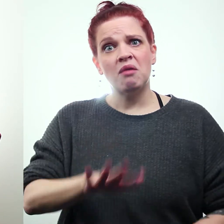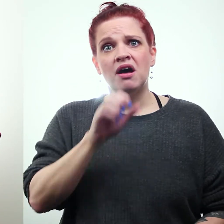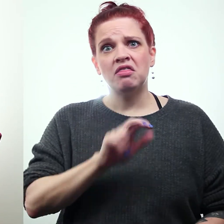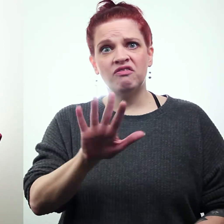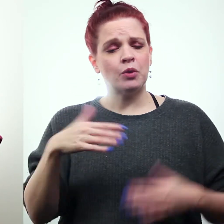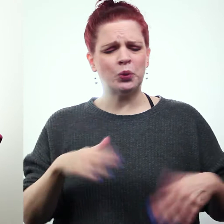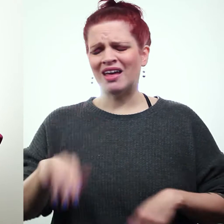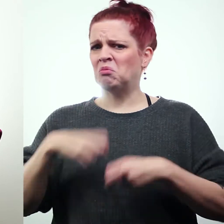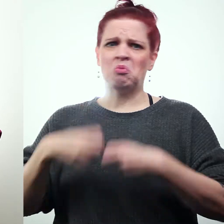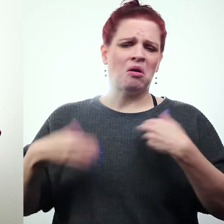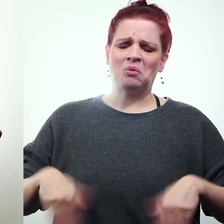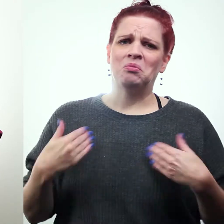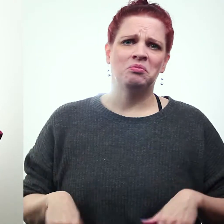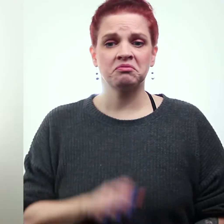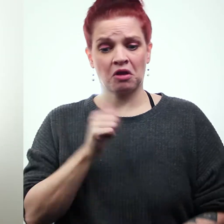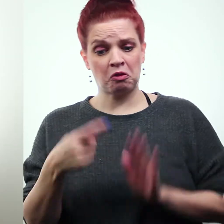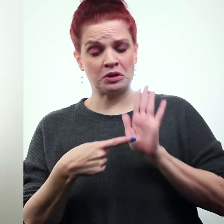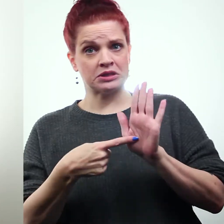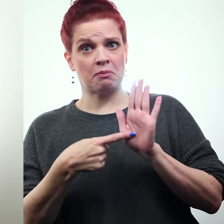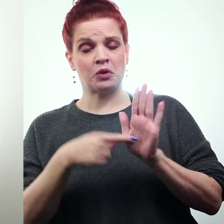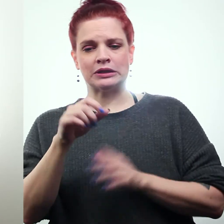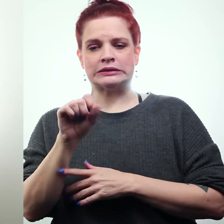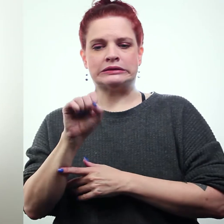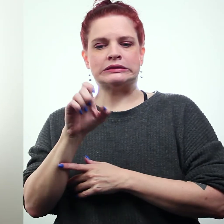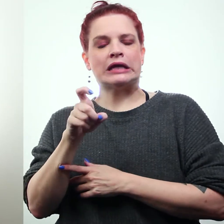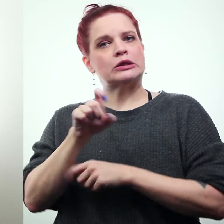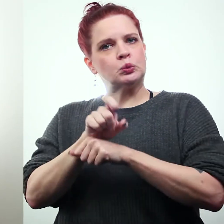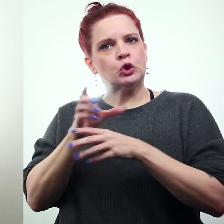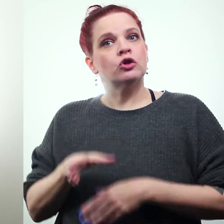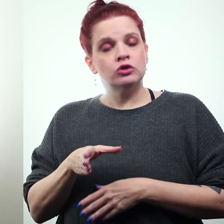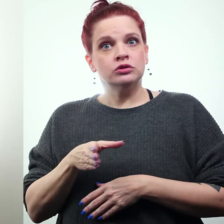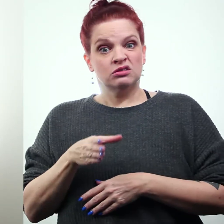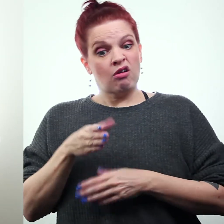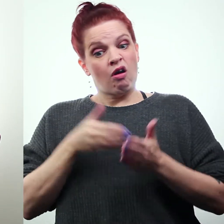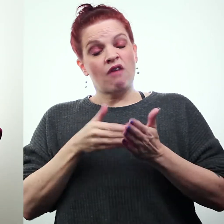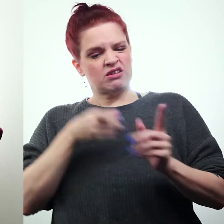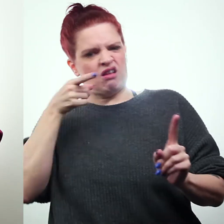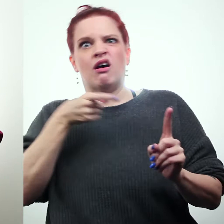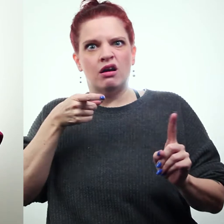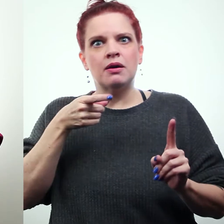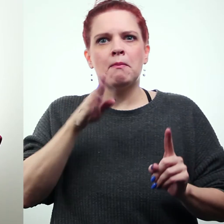years old. This is a problem. Another example is that sex work criminalization is targeted at queer sex workers.